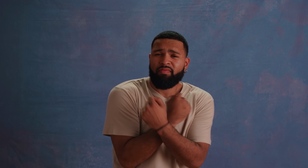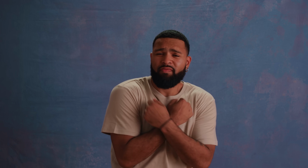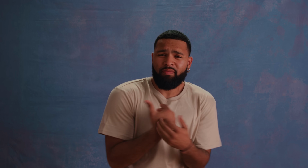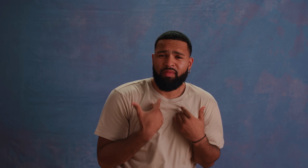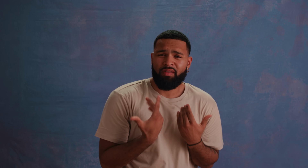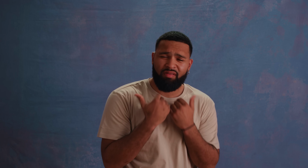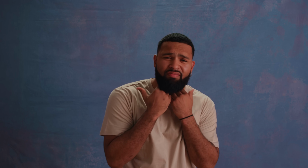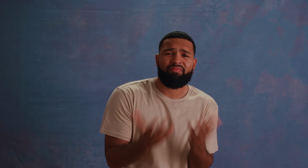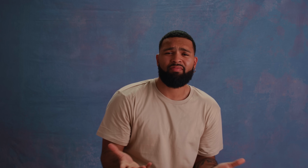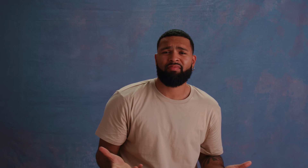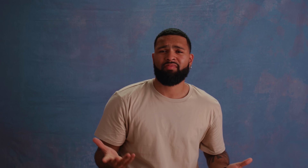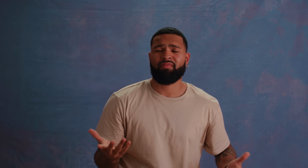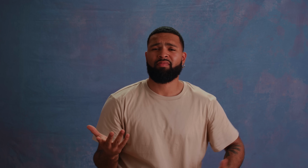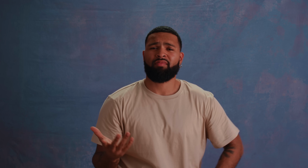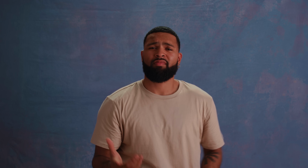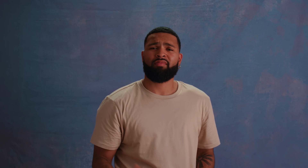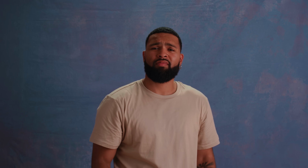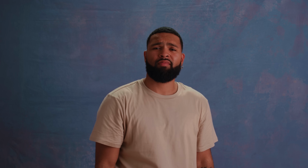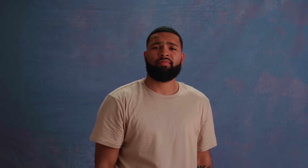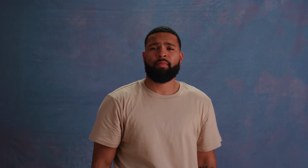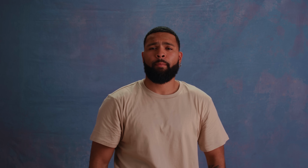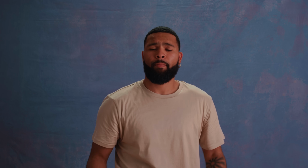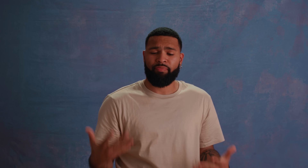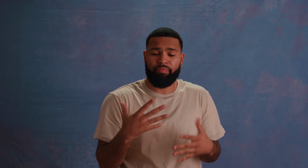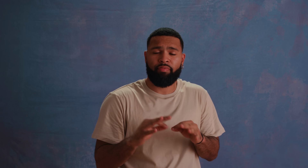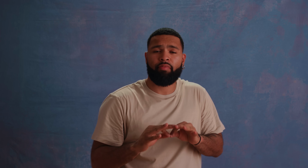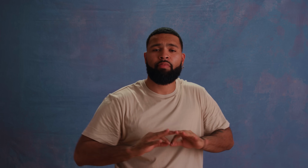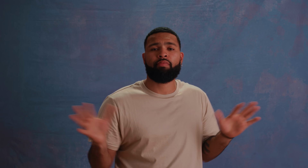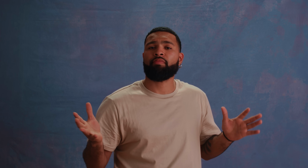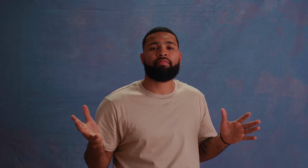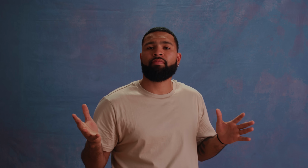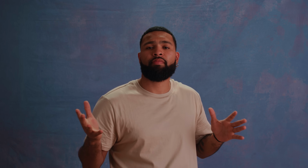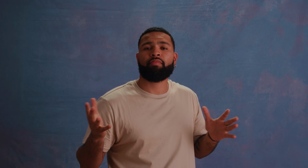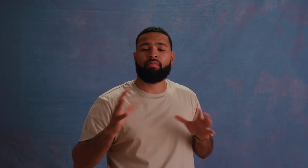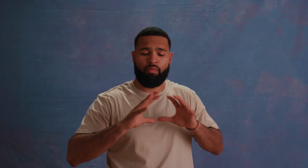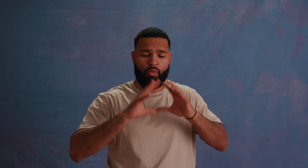would you love me for the hell of it? all our fears would be irrelevant